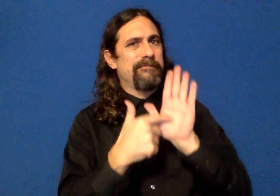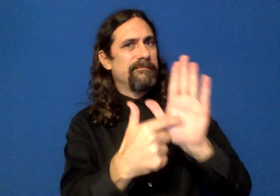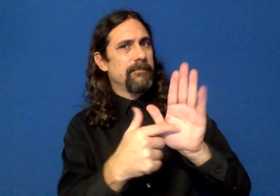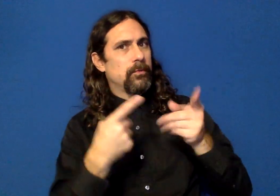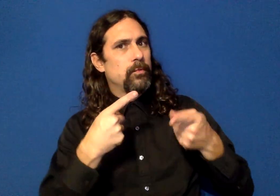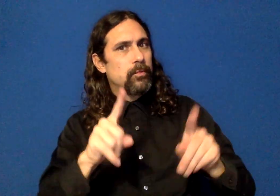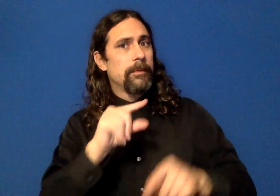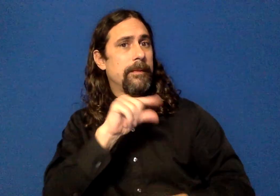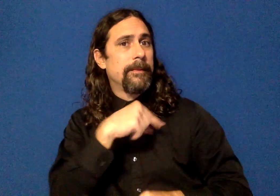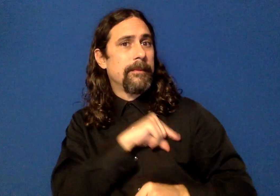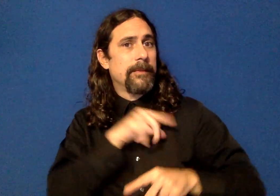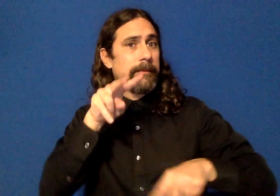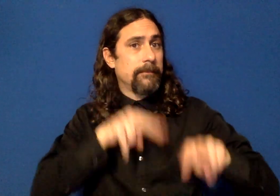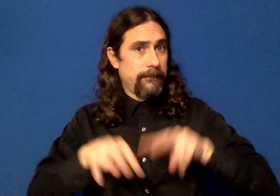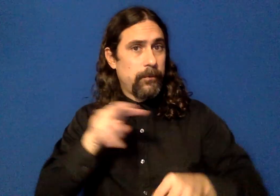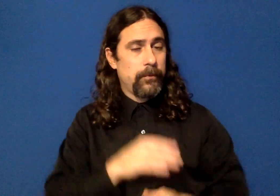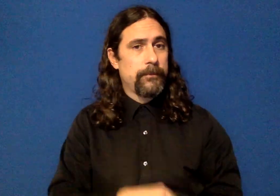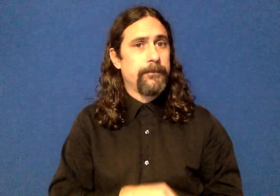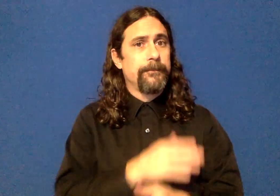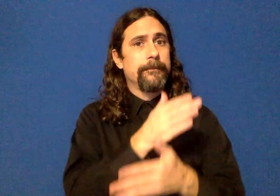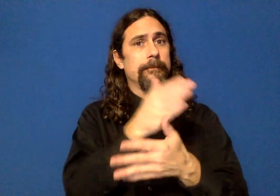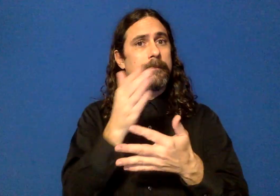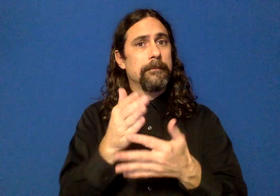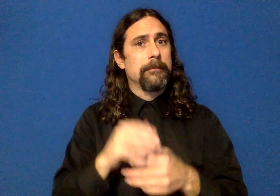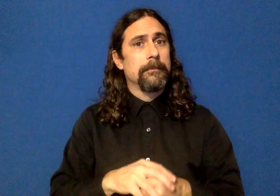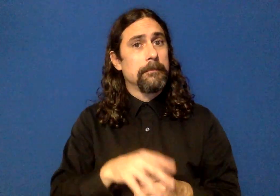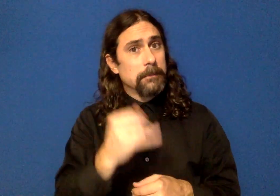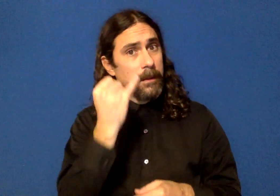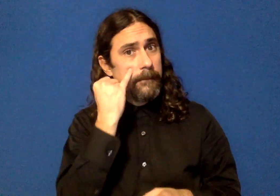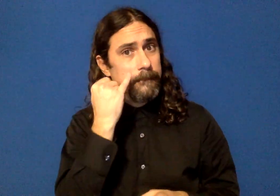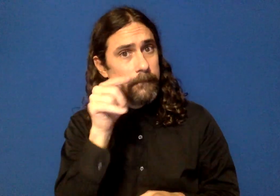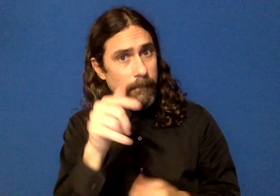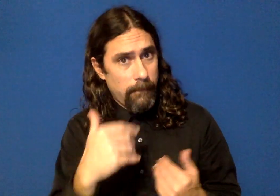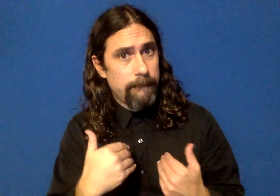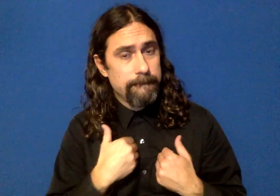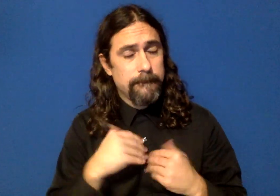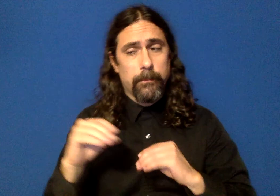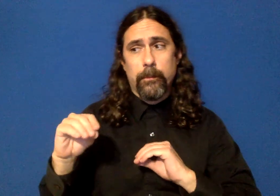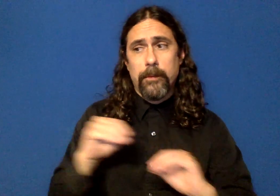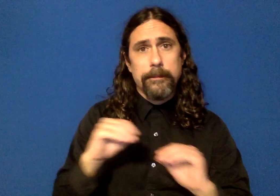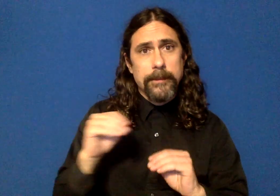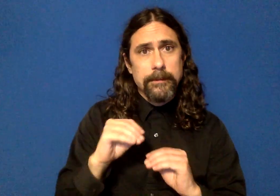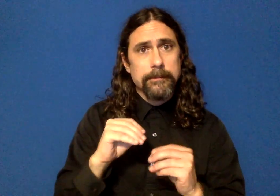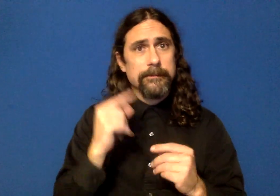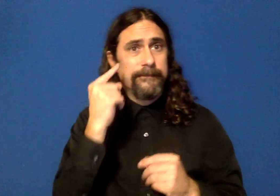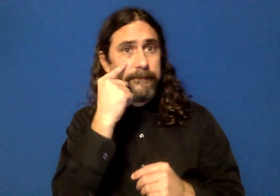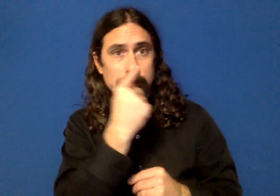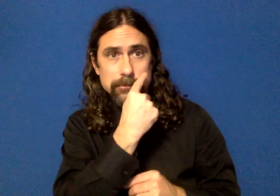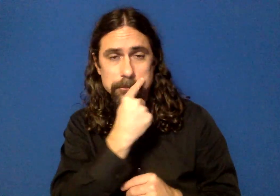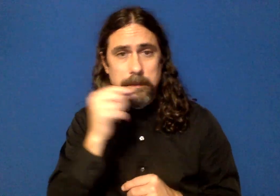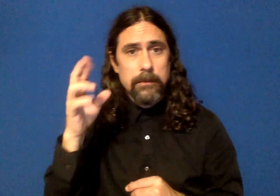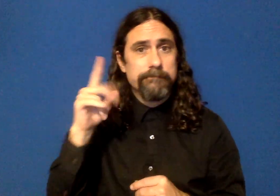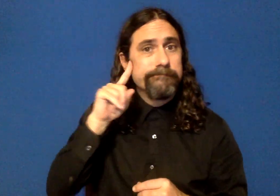to complete the Certificate of Eligibility for Units Set Aside for People with Disabilities,